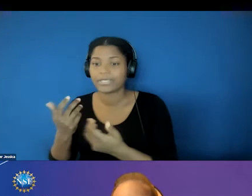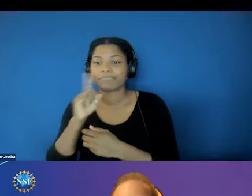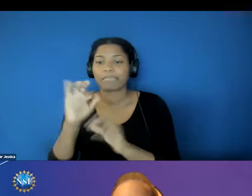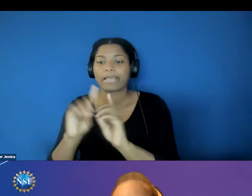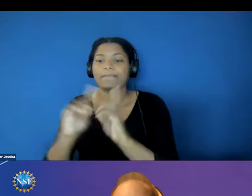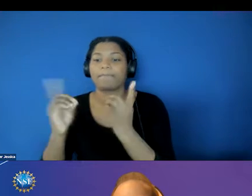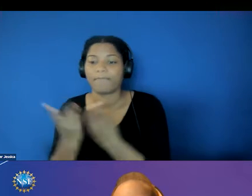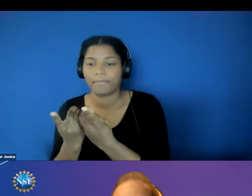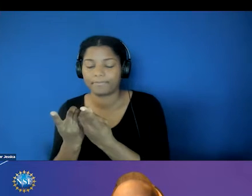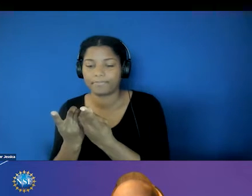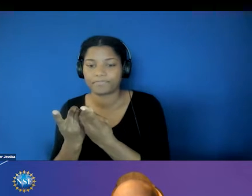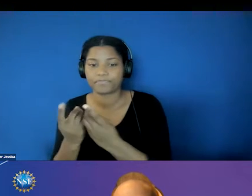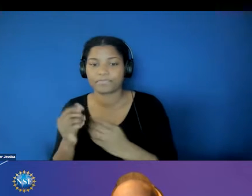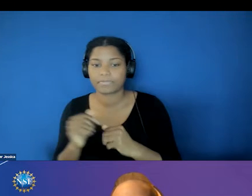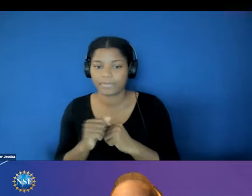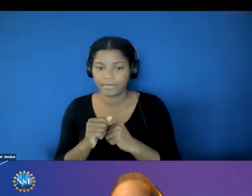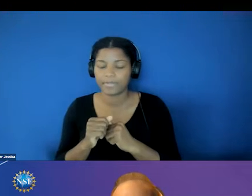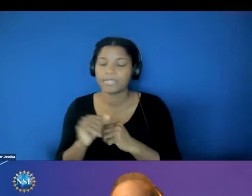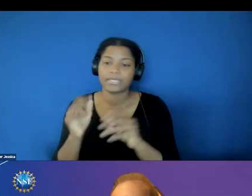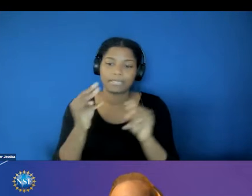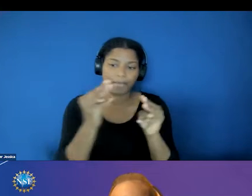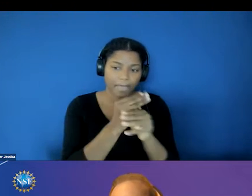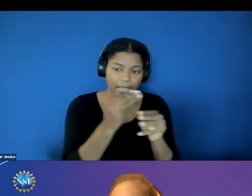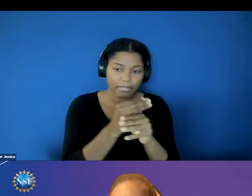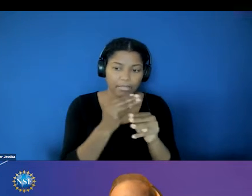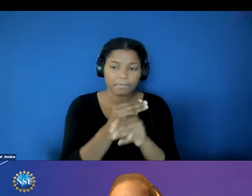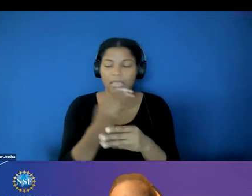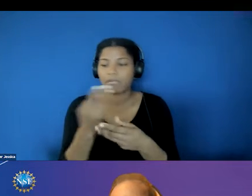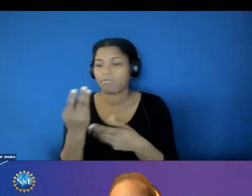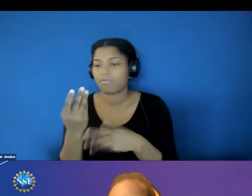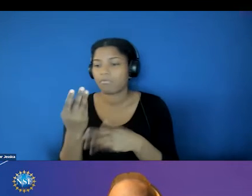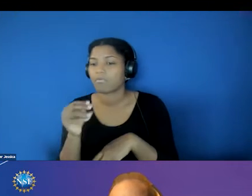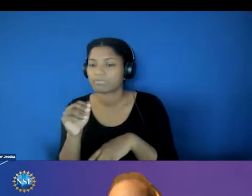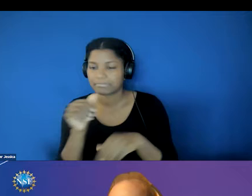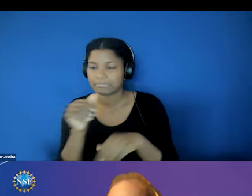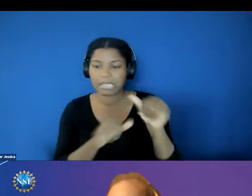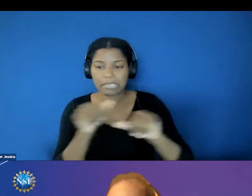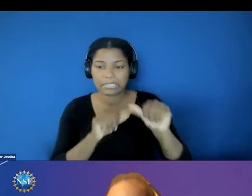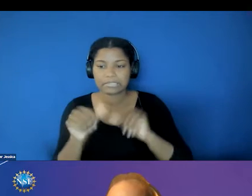So, within the Mathematical and Physical Sciences directorate for example, there's a Chemistry Division,